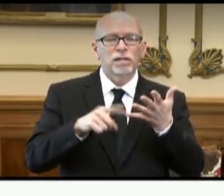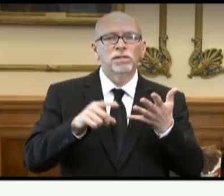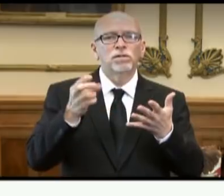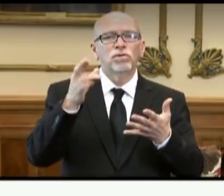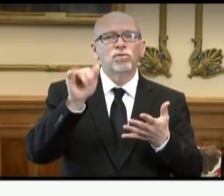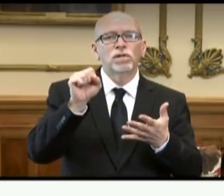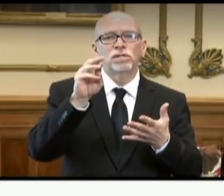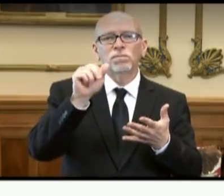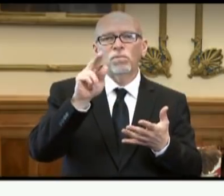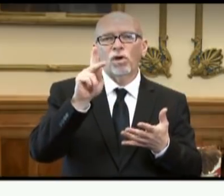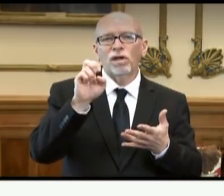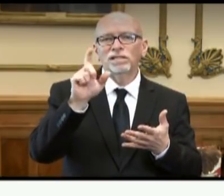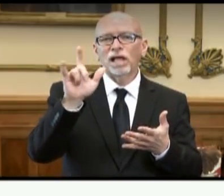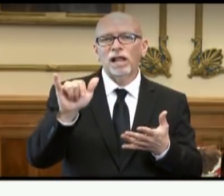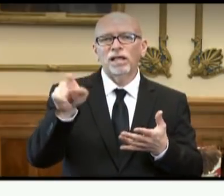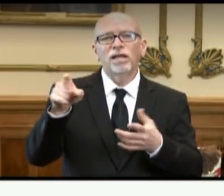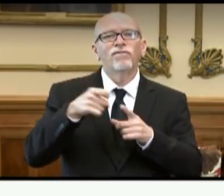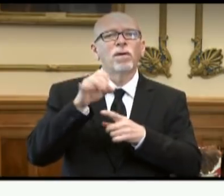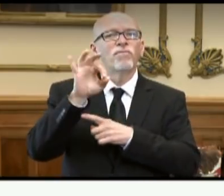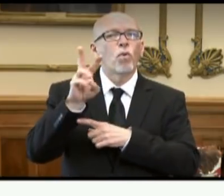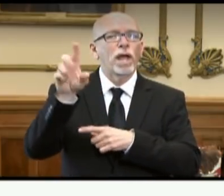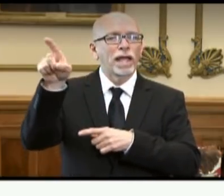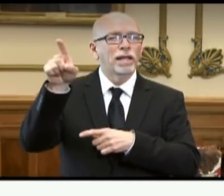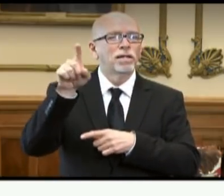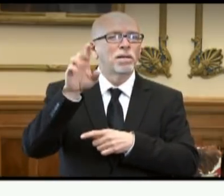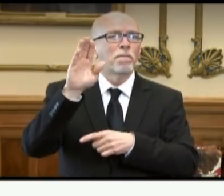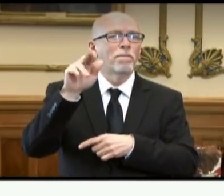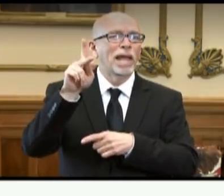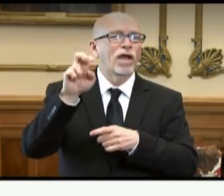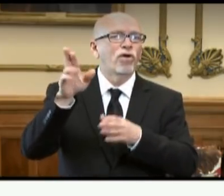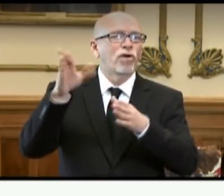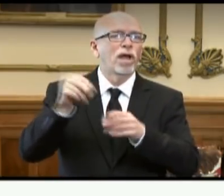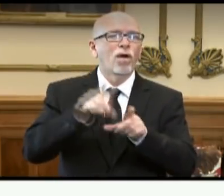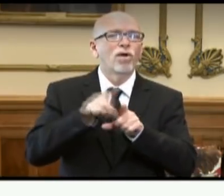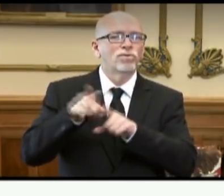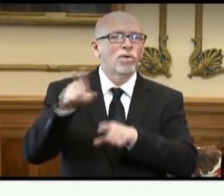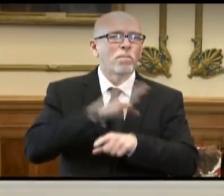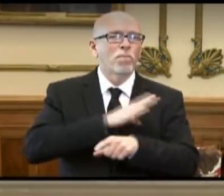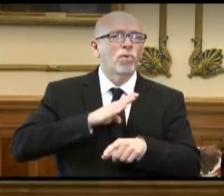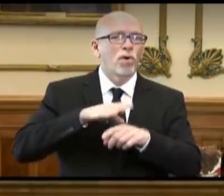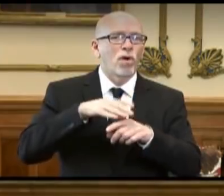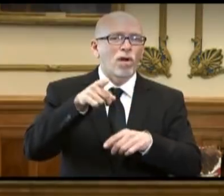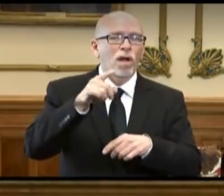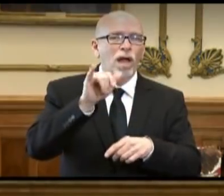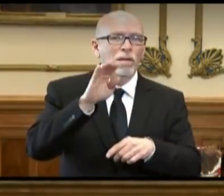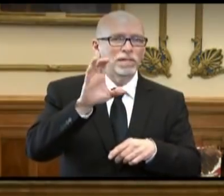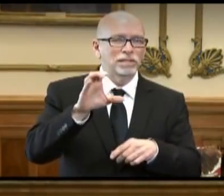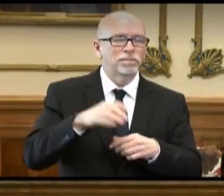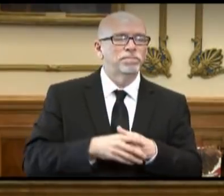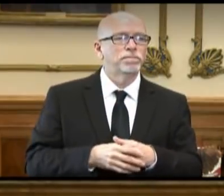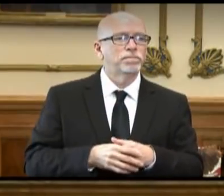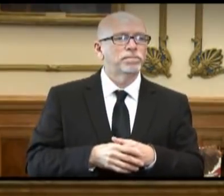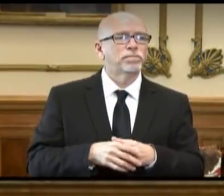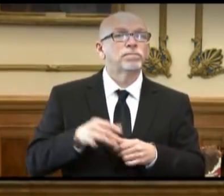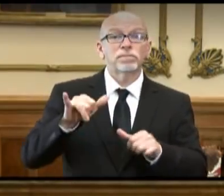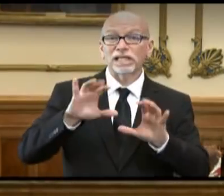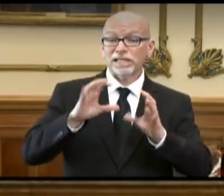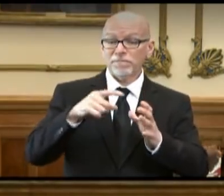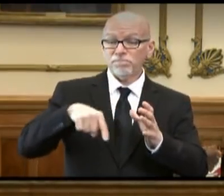GEORGE W. BUSH, RYAN KITCHELL,